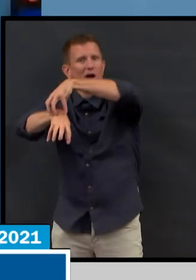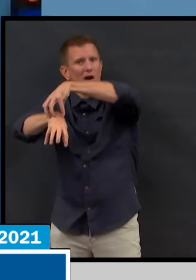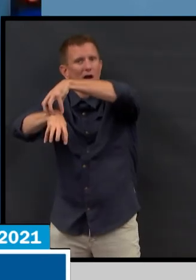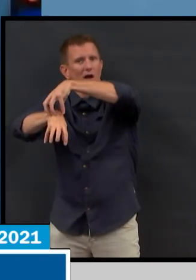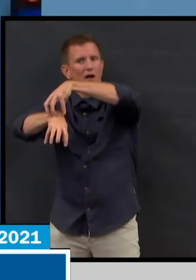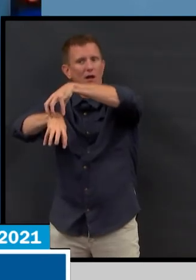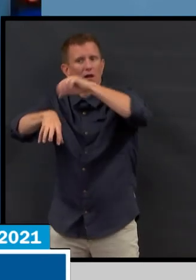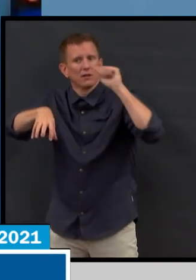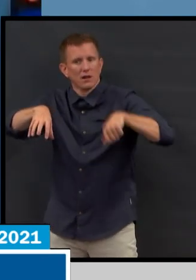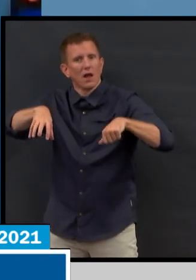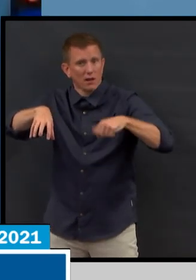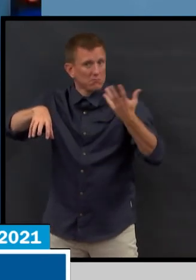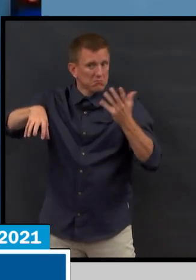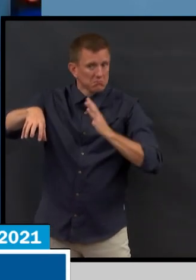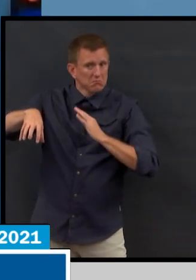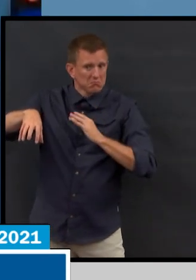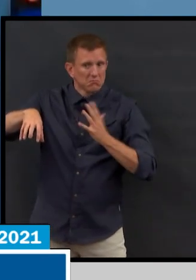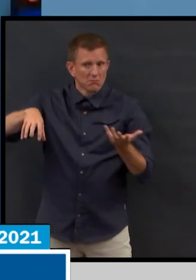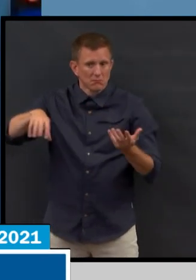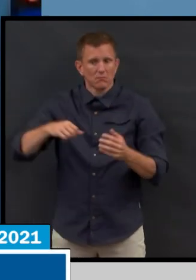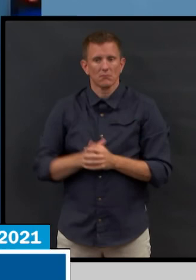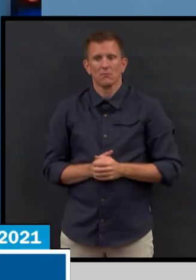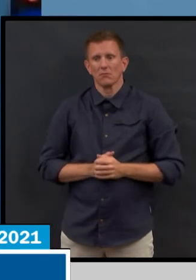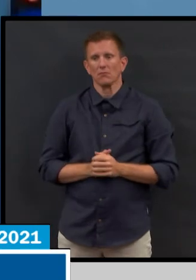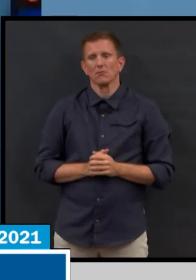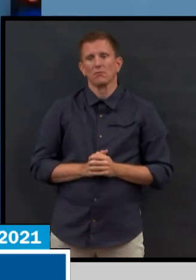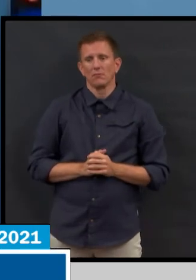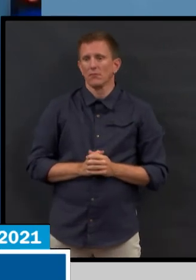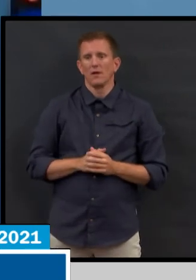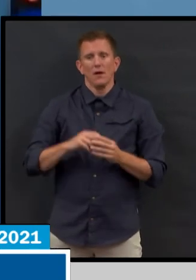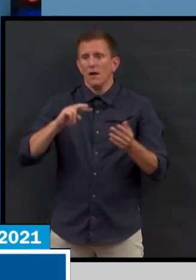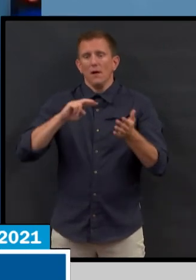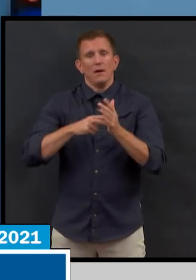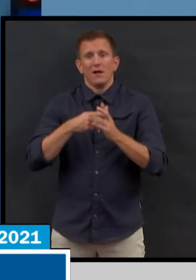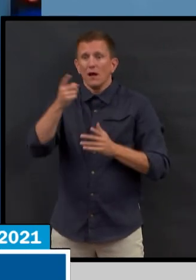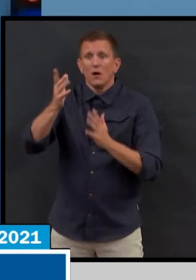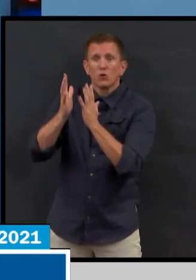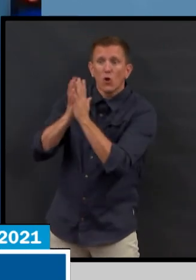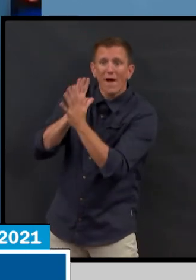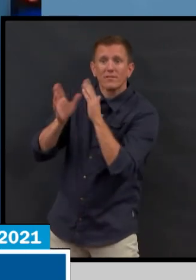doesn't have an impact from the standpoint of additional traffic and then two the homeowner can